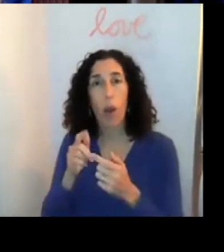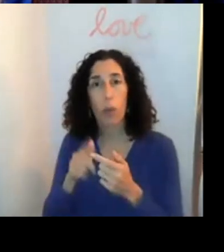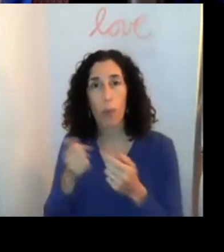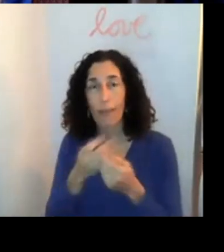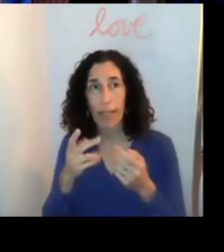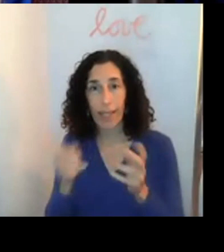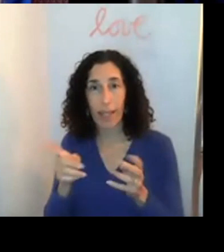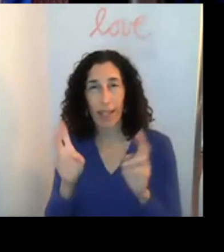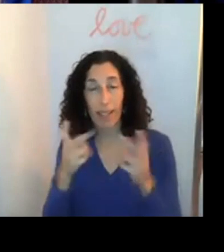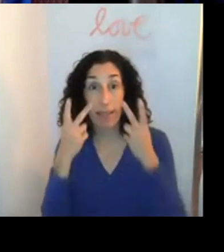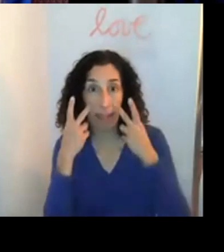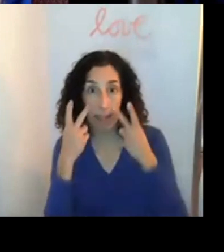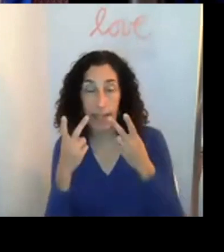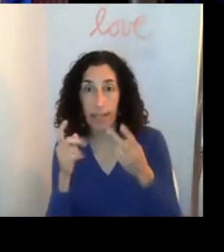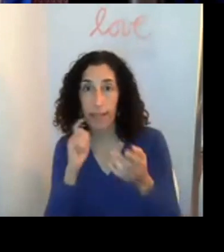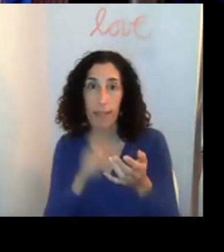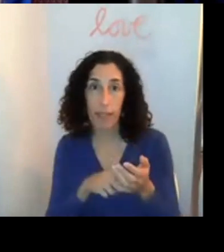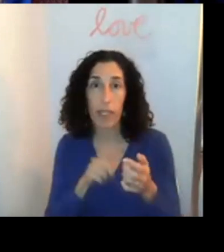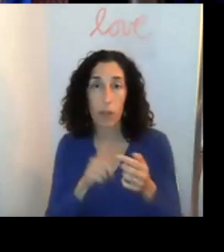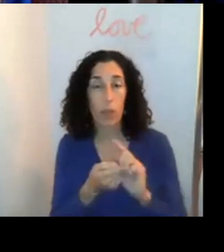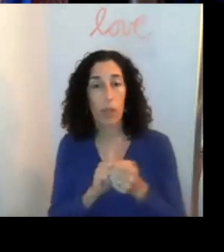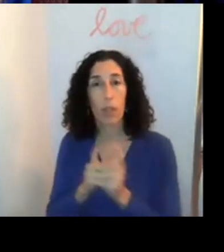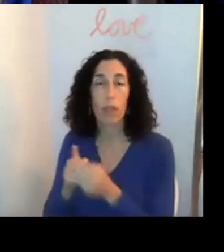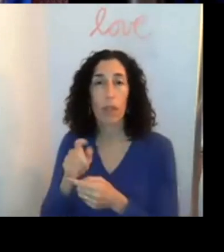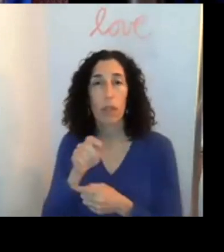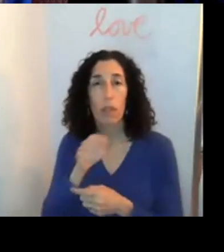time we do a different iteration of alt‑text the alt‑text as poetry project something